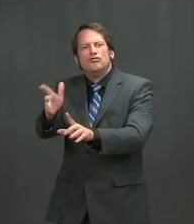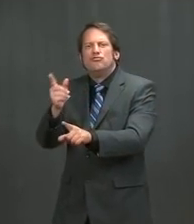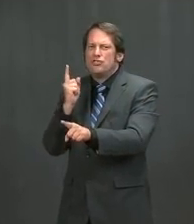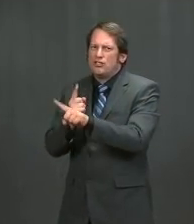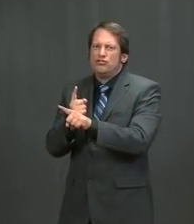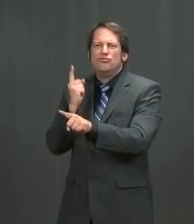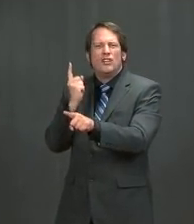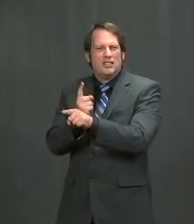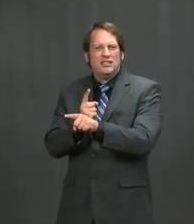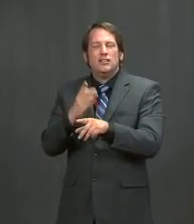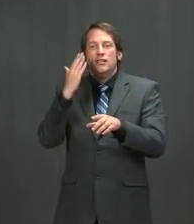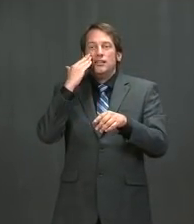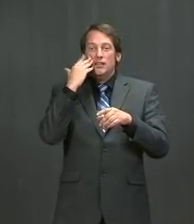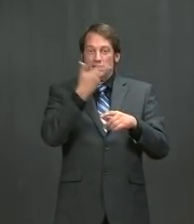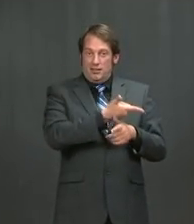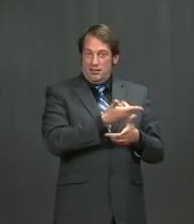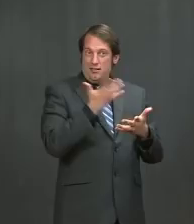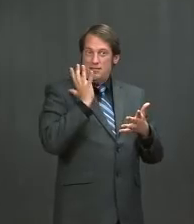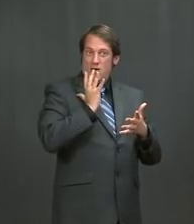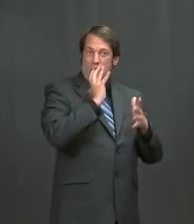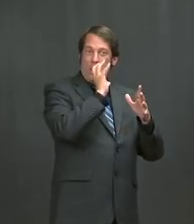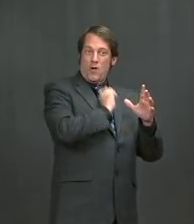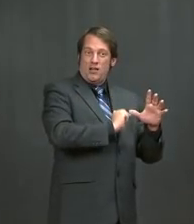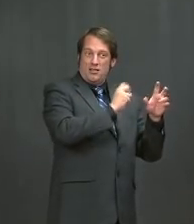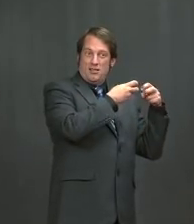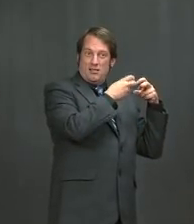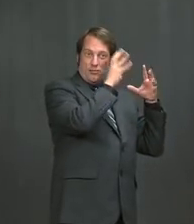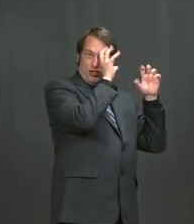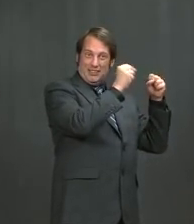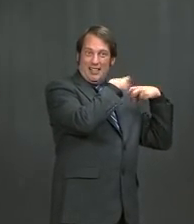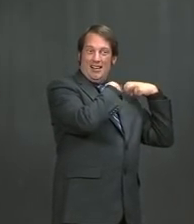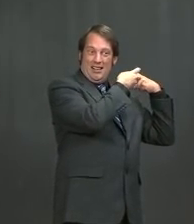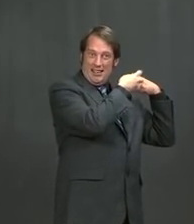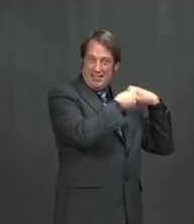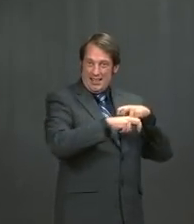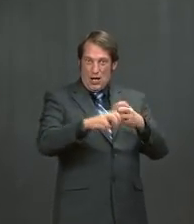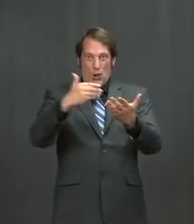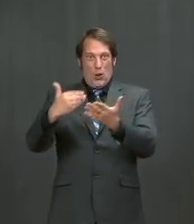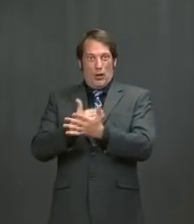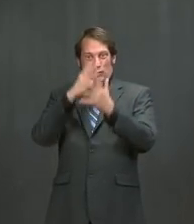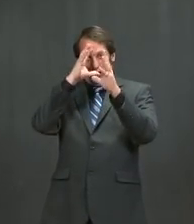that we dealt with some impactful intransigence